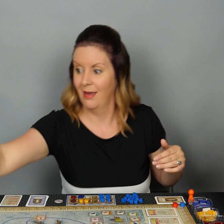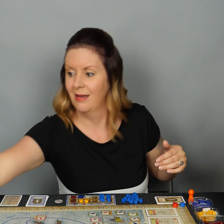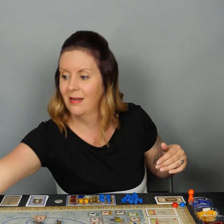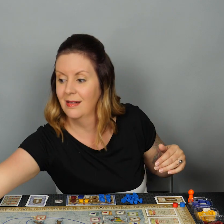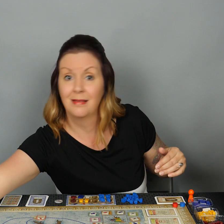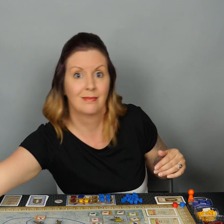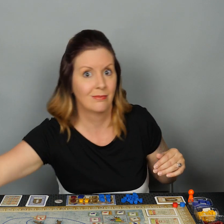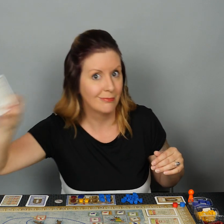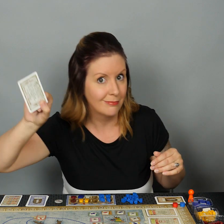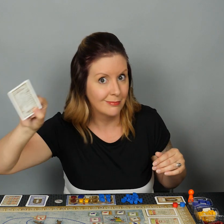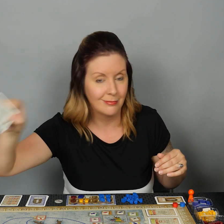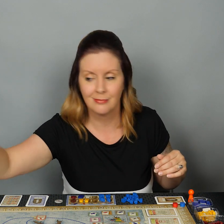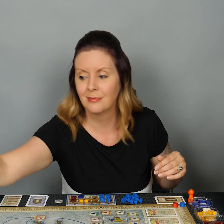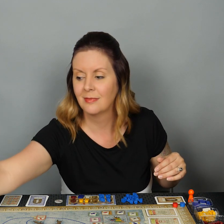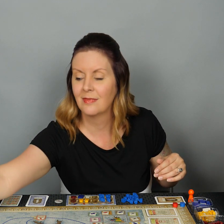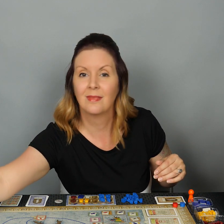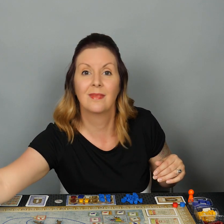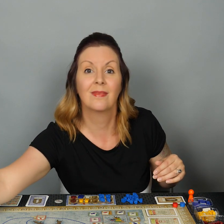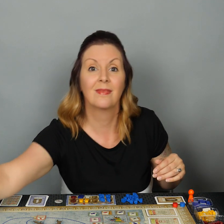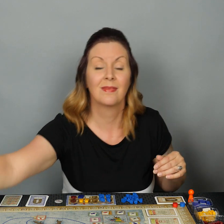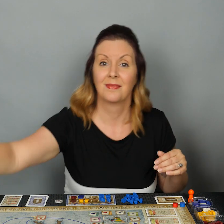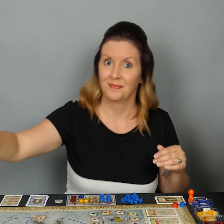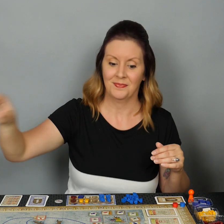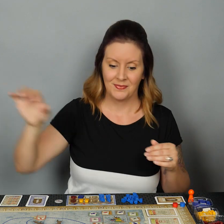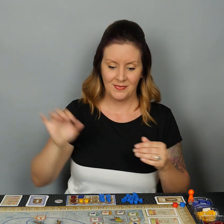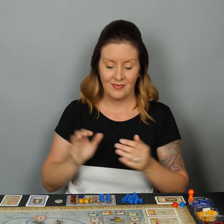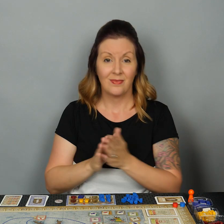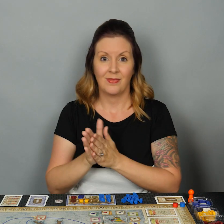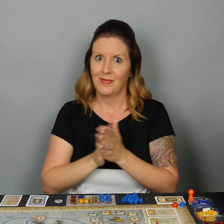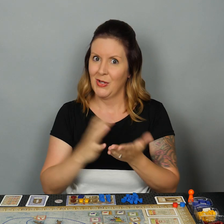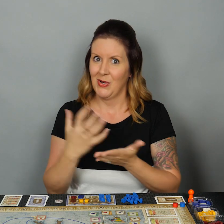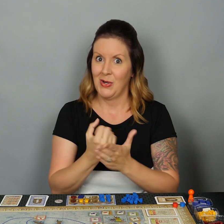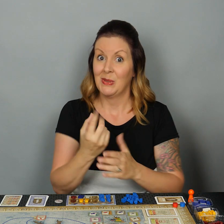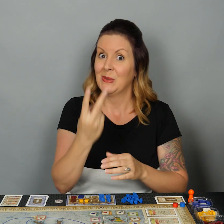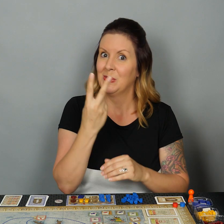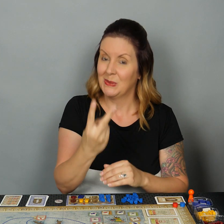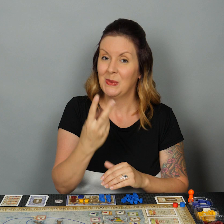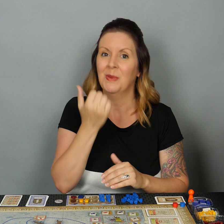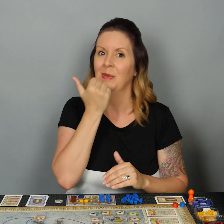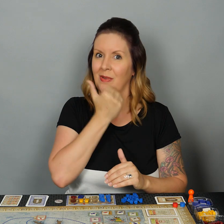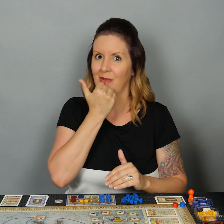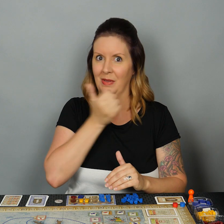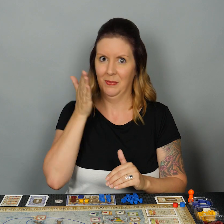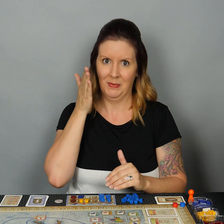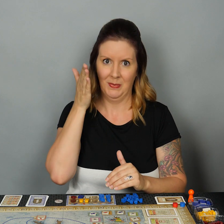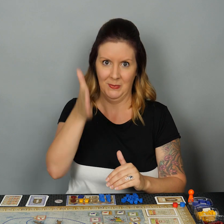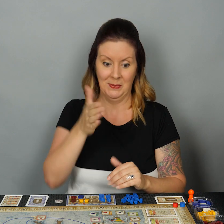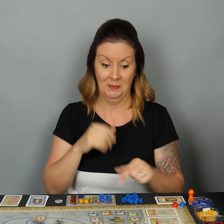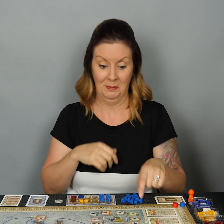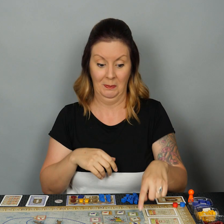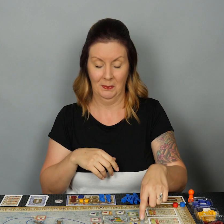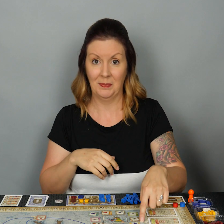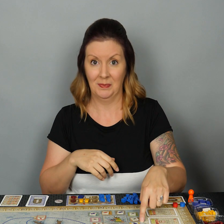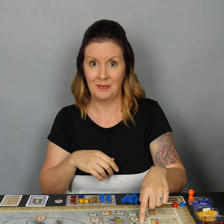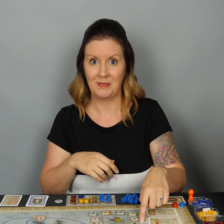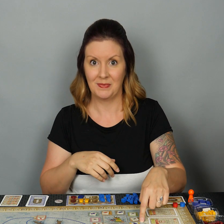If you happen to have the Praefectus Magnus card, then you would earn 2 cloth.